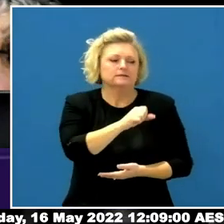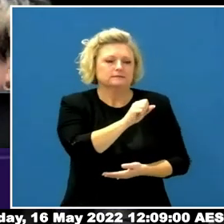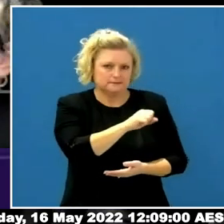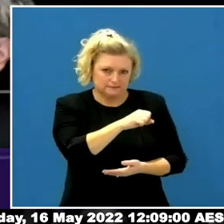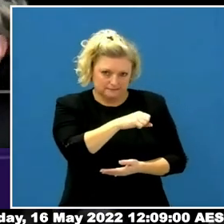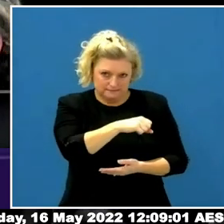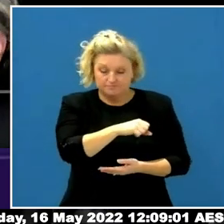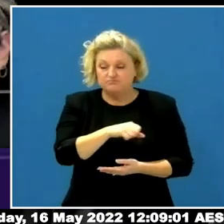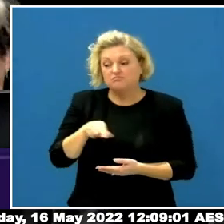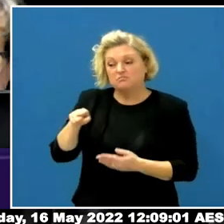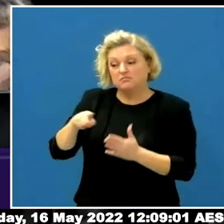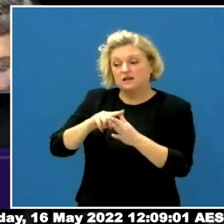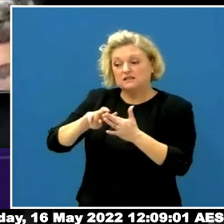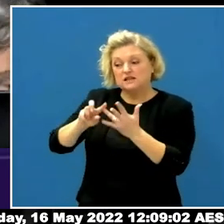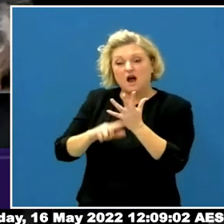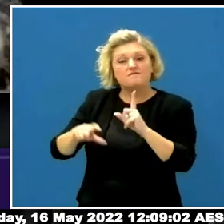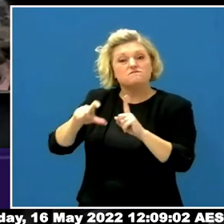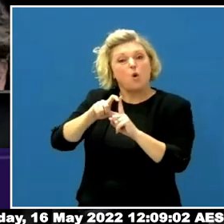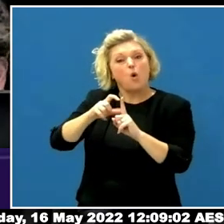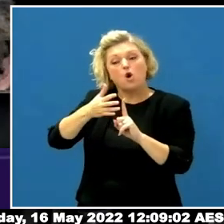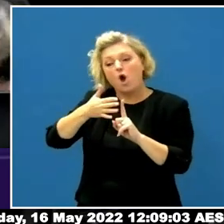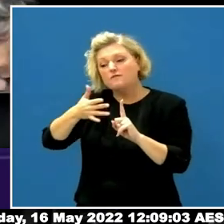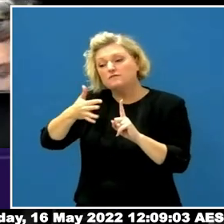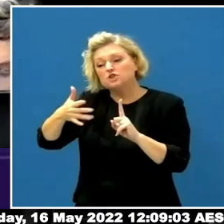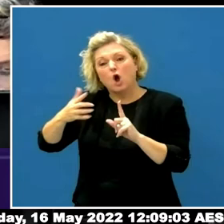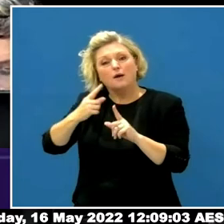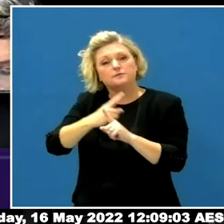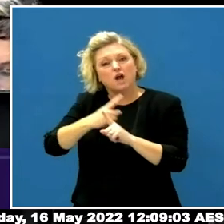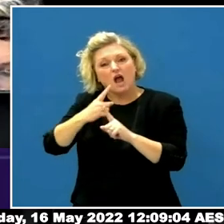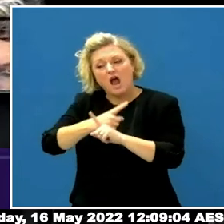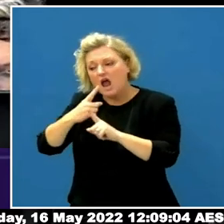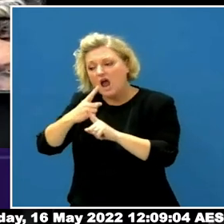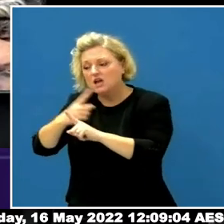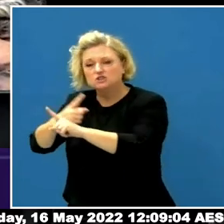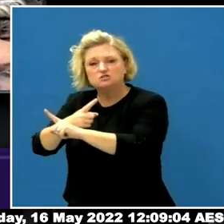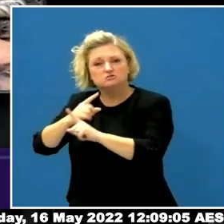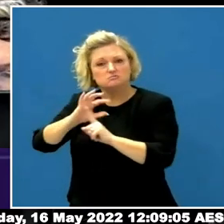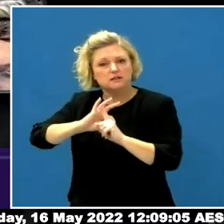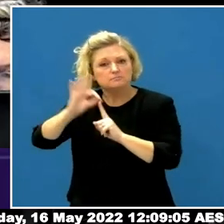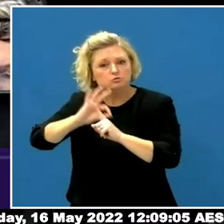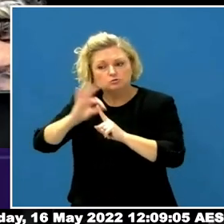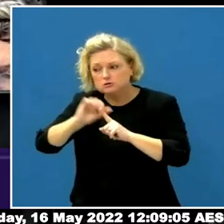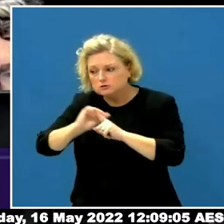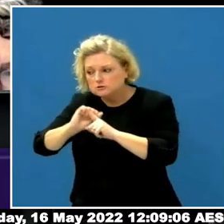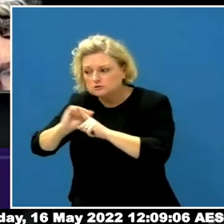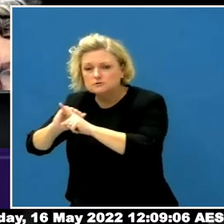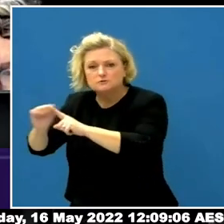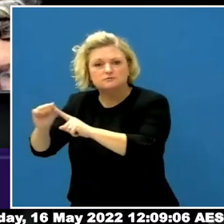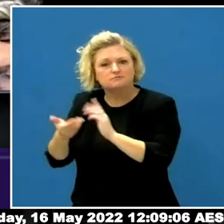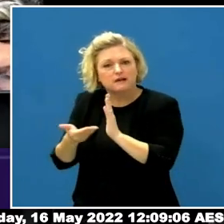No. MR FOGARTY: Did you seek to have an updated one? Yes. MR FOGARTY: How did you arrange that?